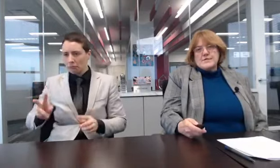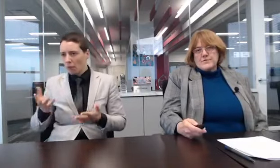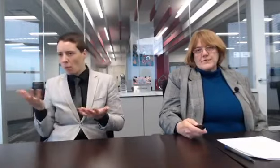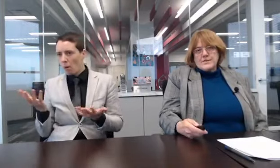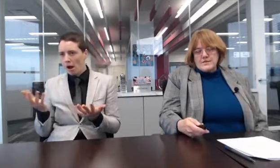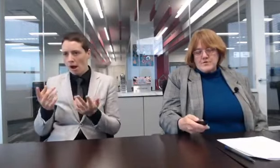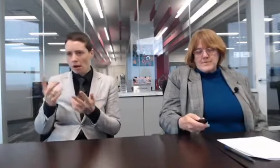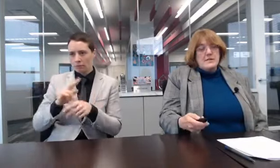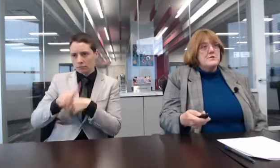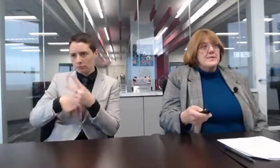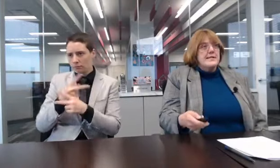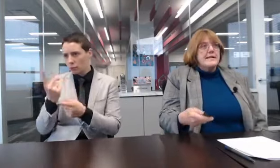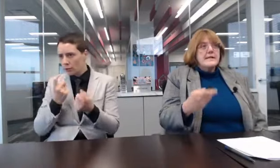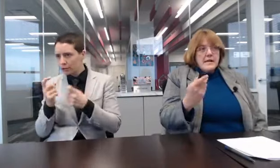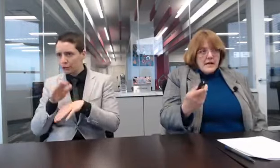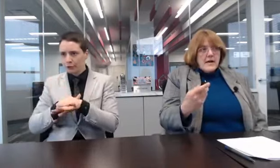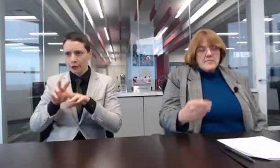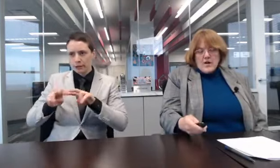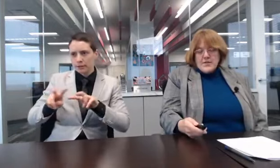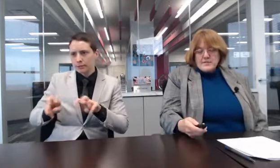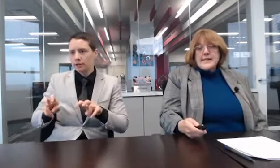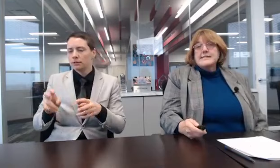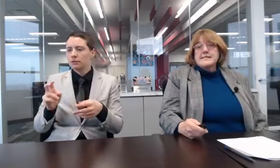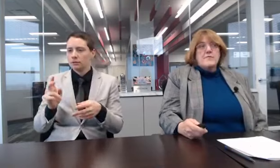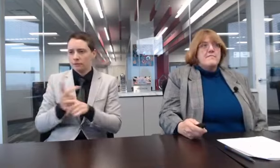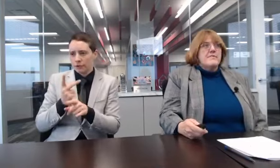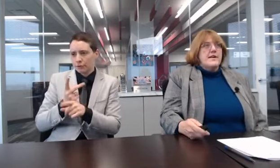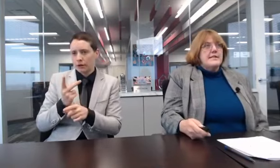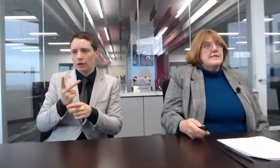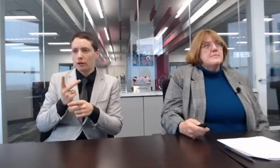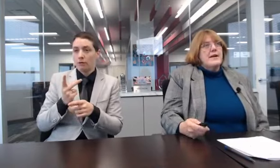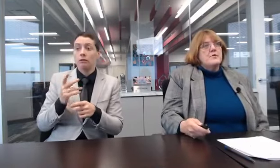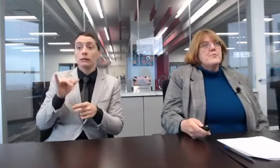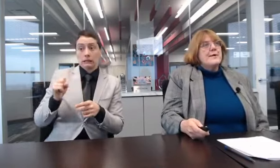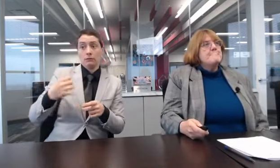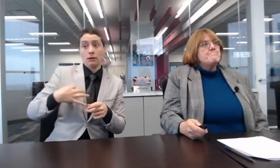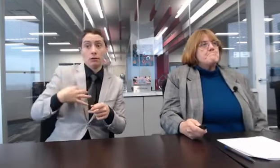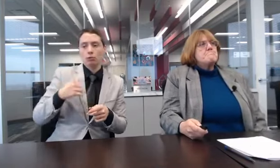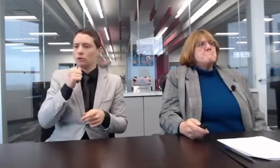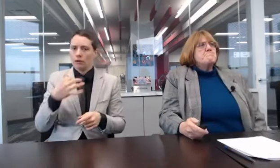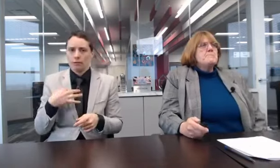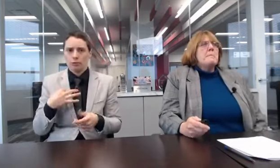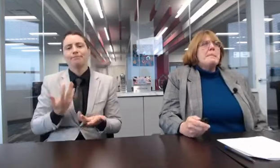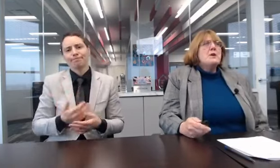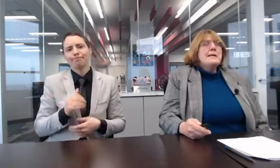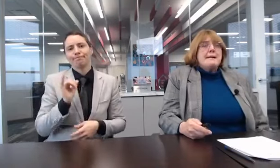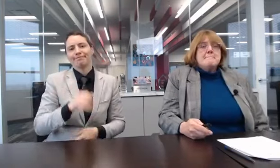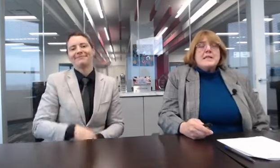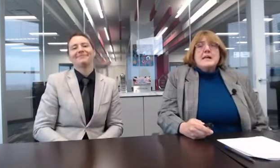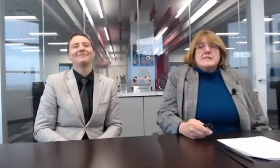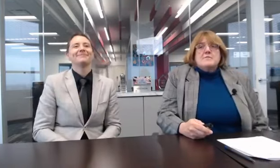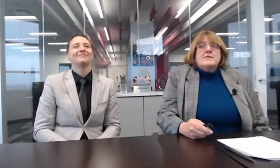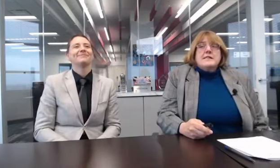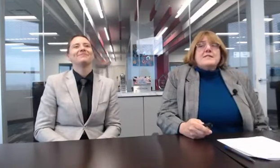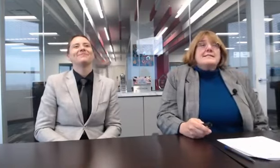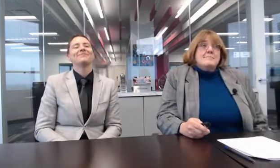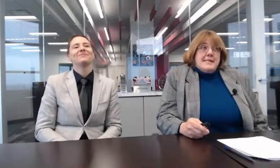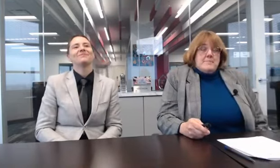in order to determine eligibility on this link that we provided in PowerPoint. Okay, so let's give you some tips.